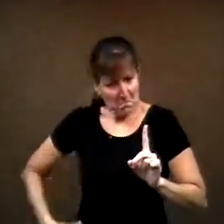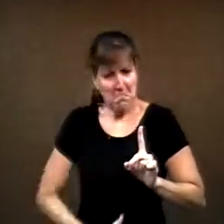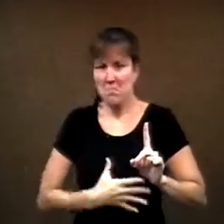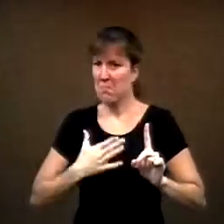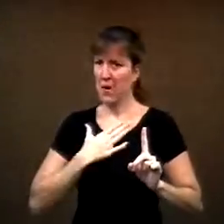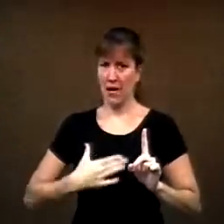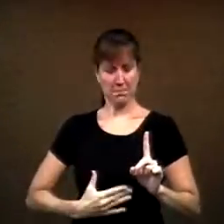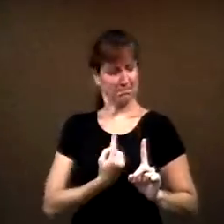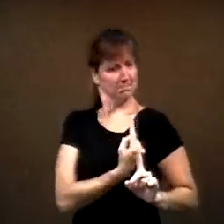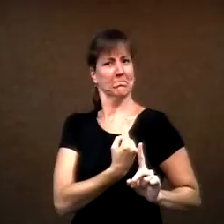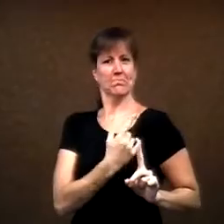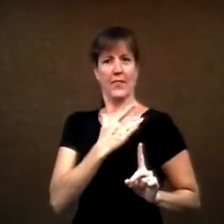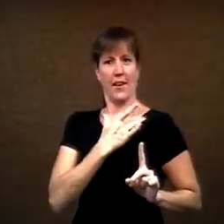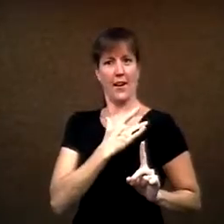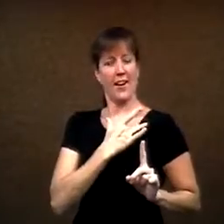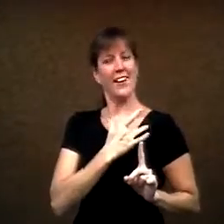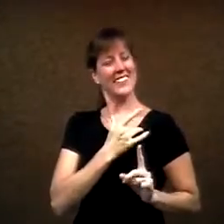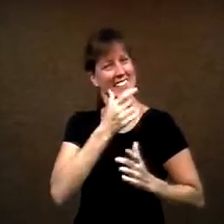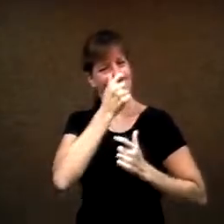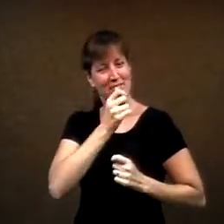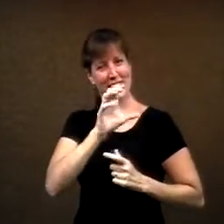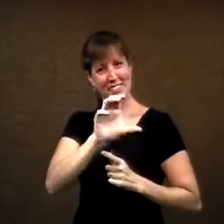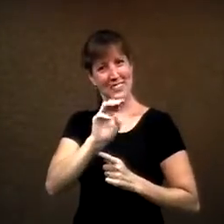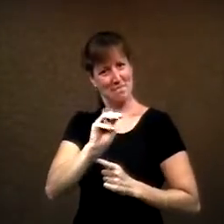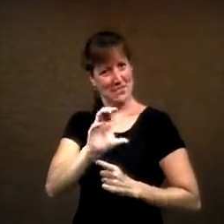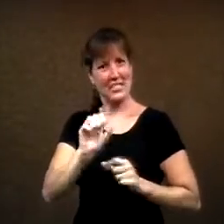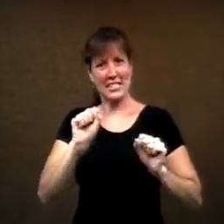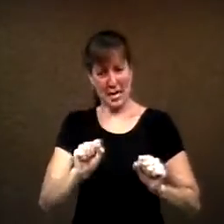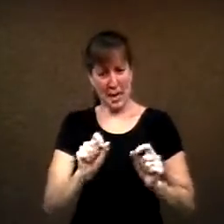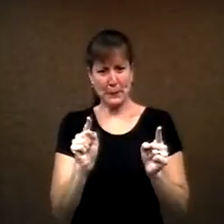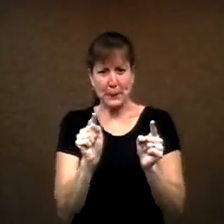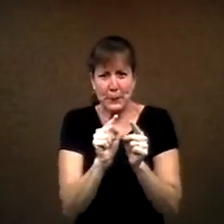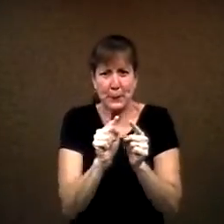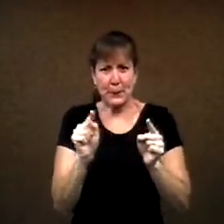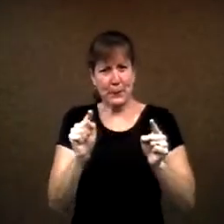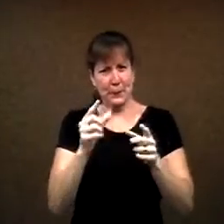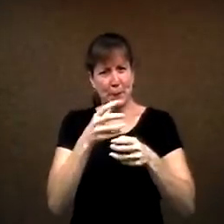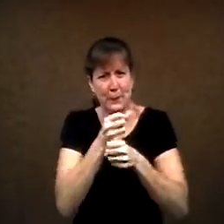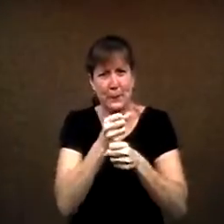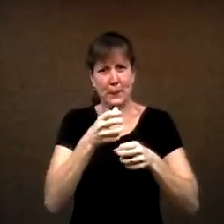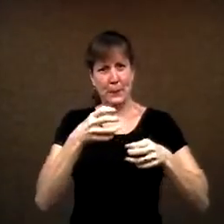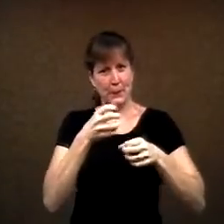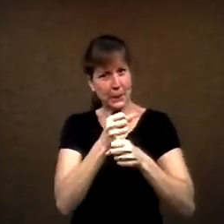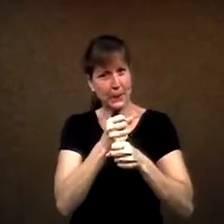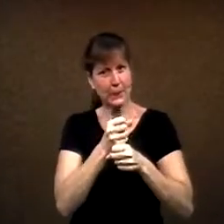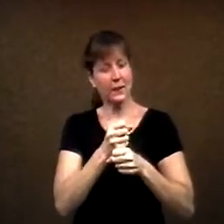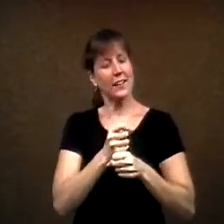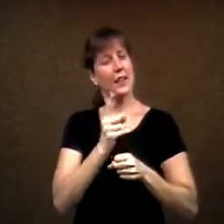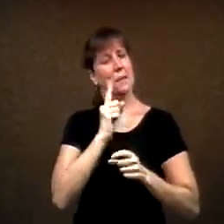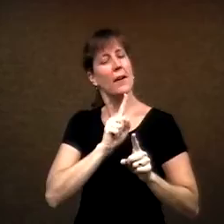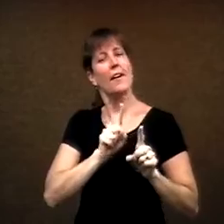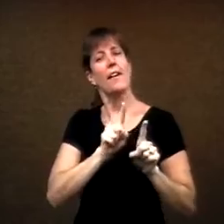There are, however, several properties that make cardiac muscle cells relatively unique.